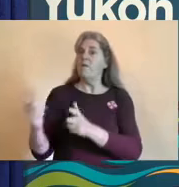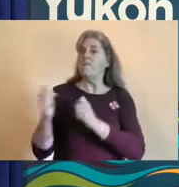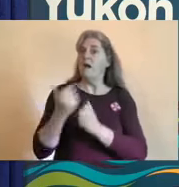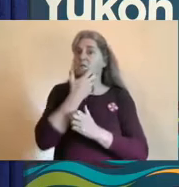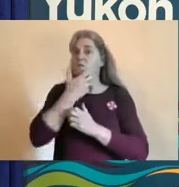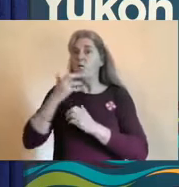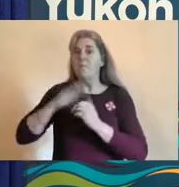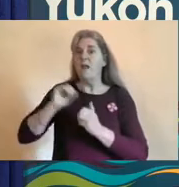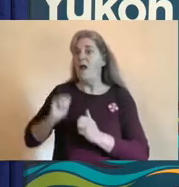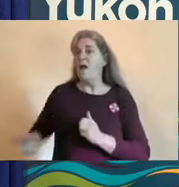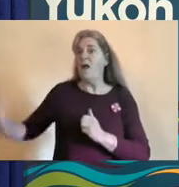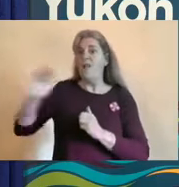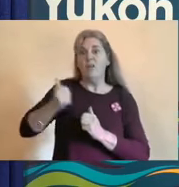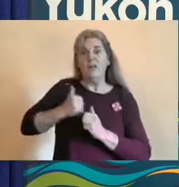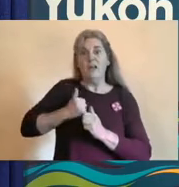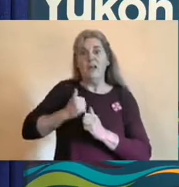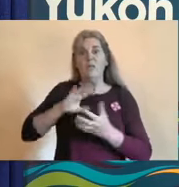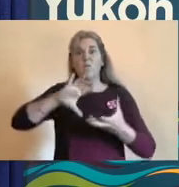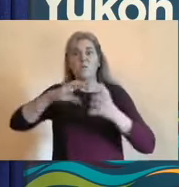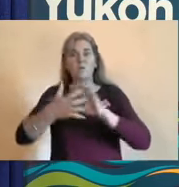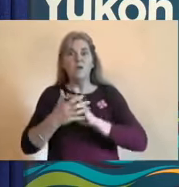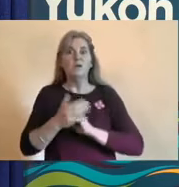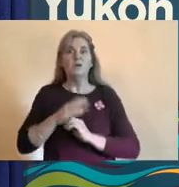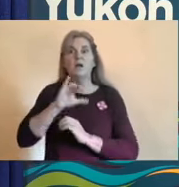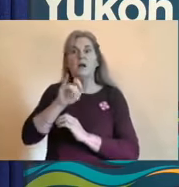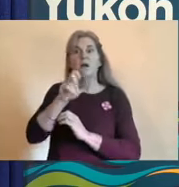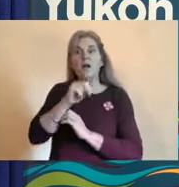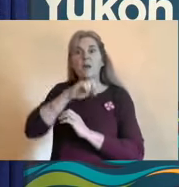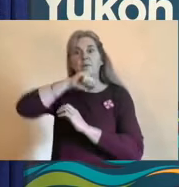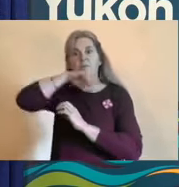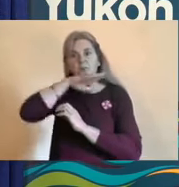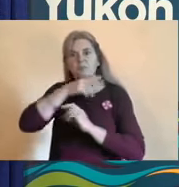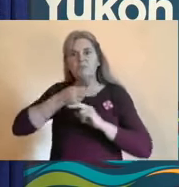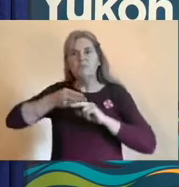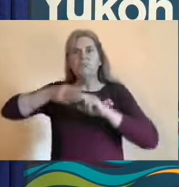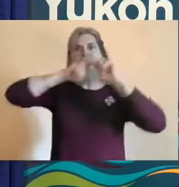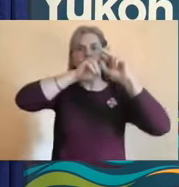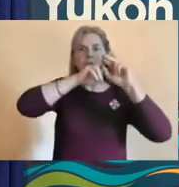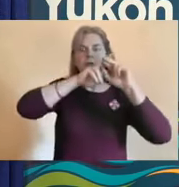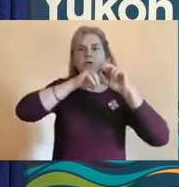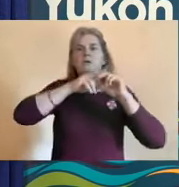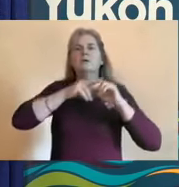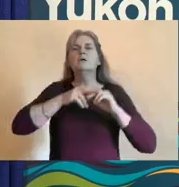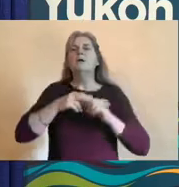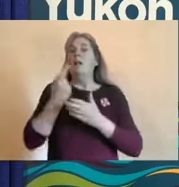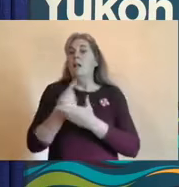End, globally. Carbon pollution continues growing at an alarming rate. Last week, we announce the